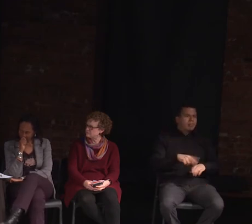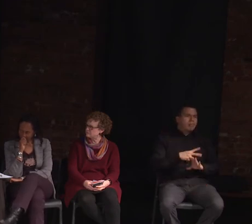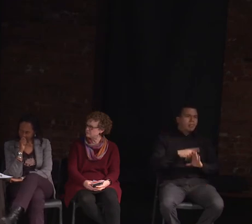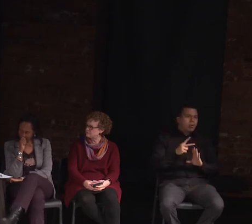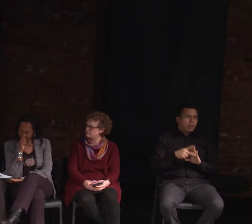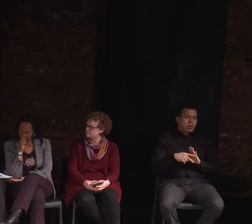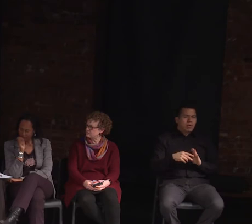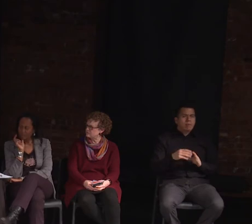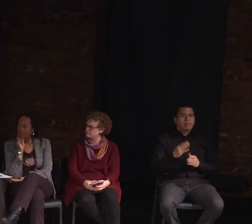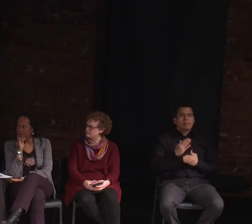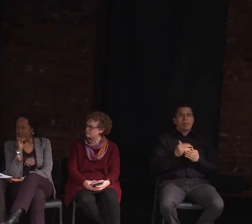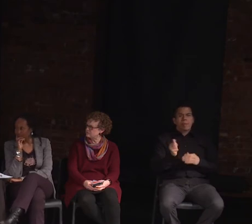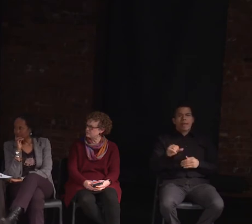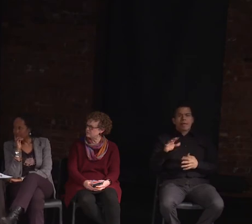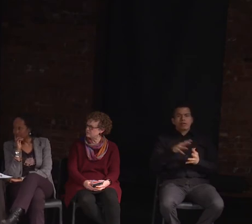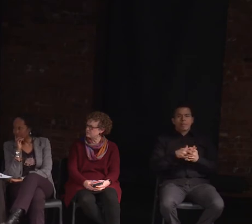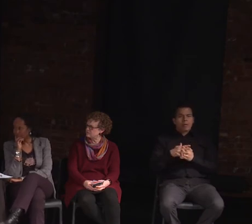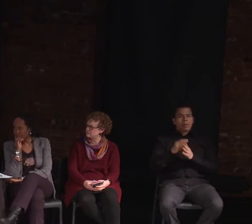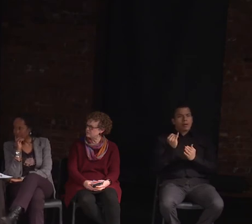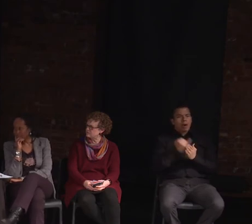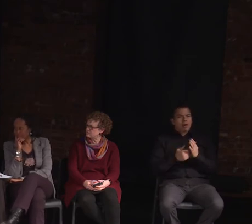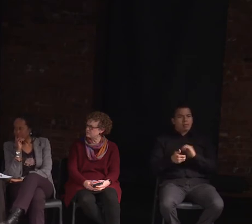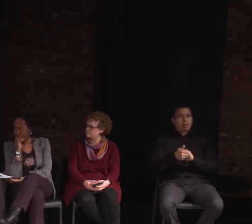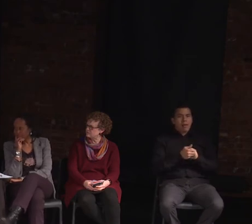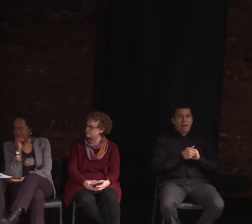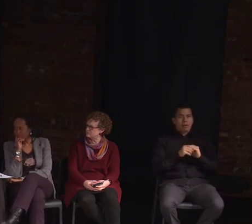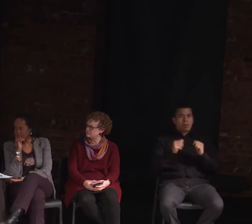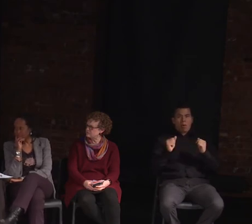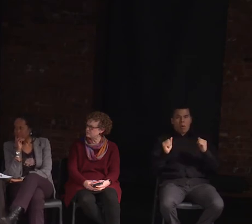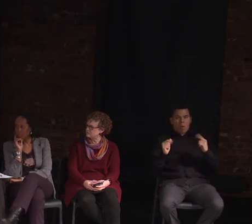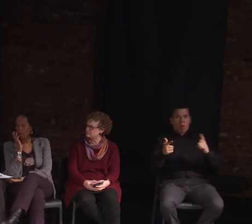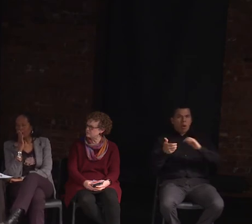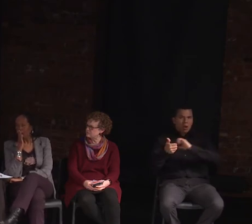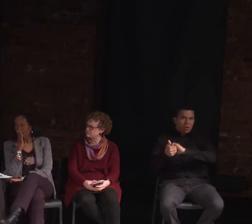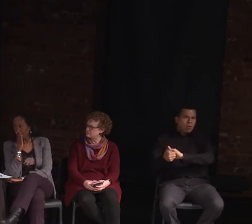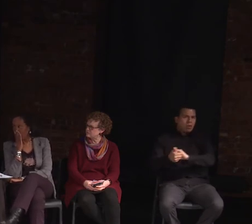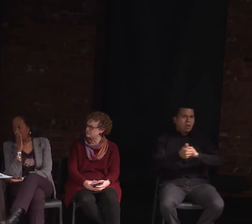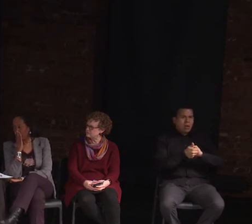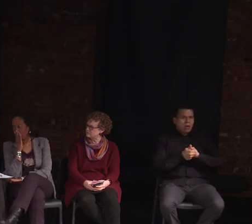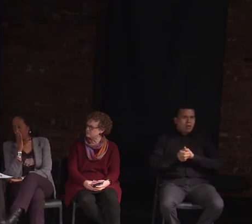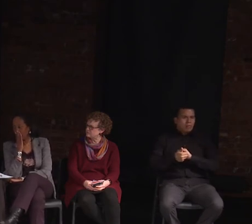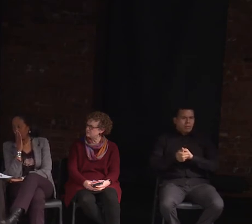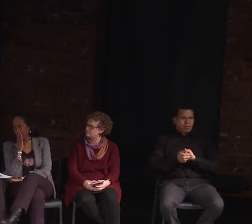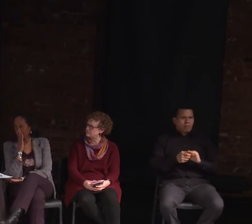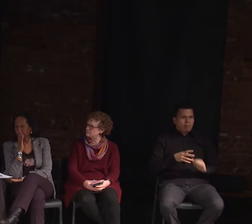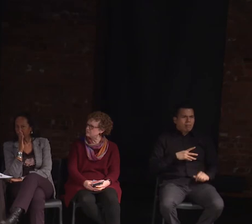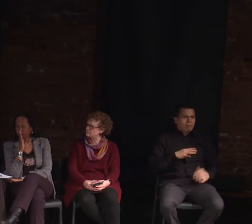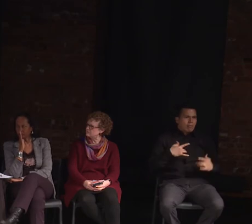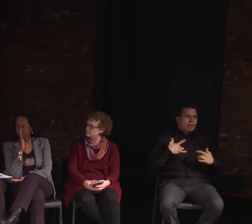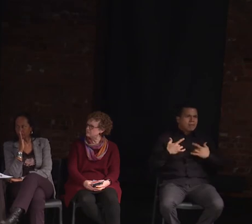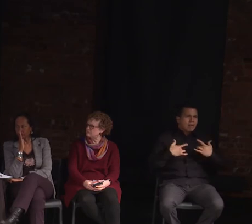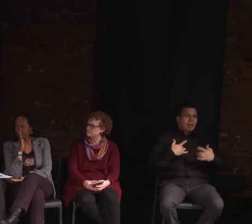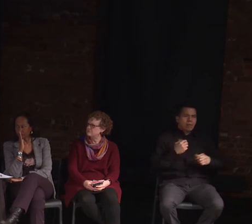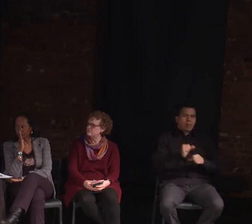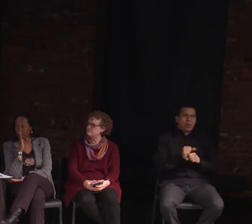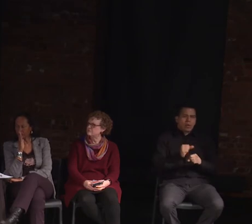the Asian American Arts Alliance are all coming together. It's been pretty exciting work, I would say.